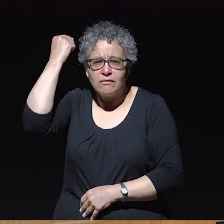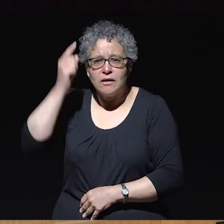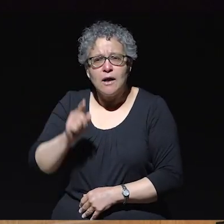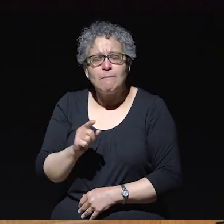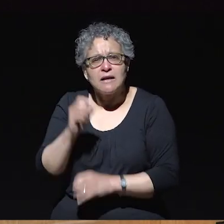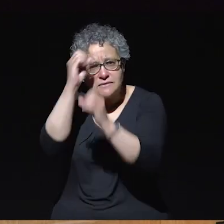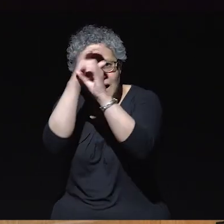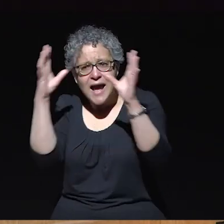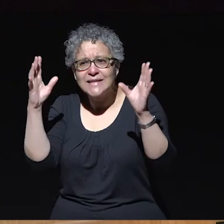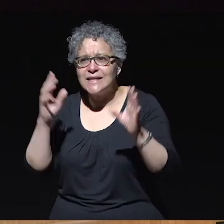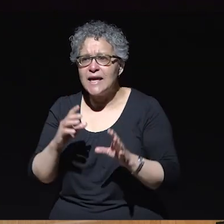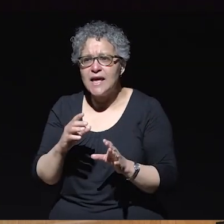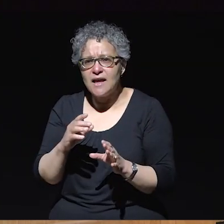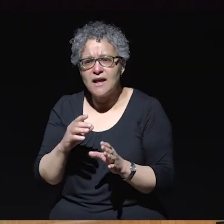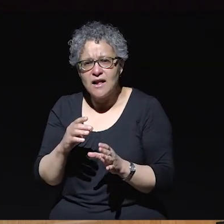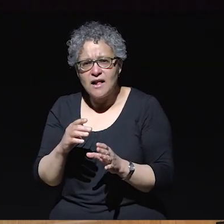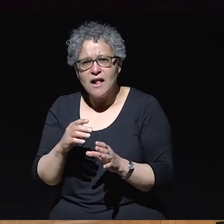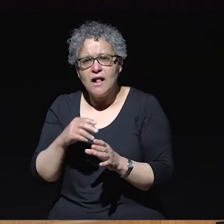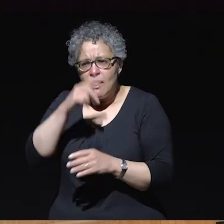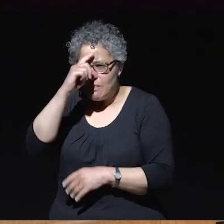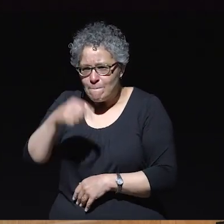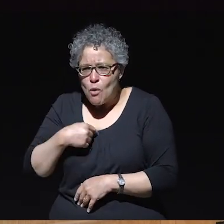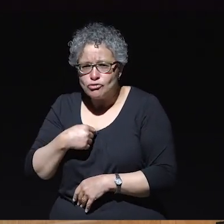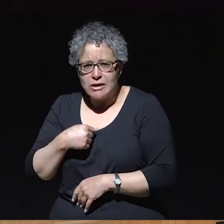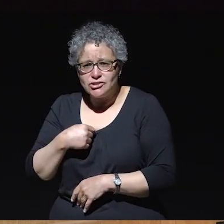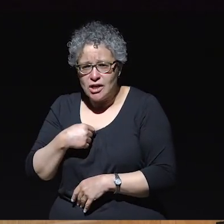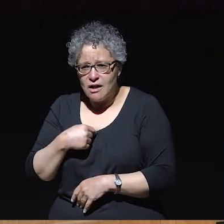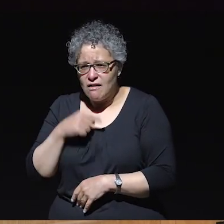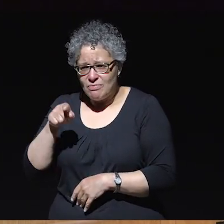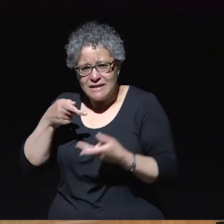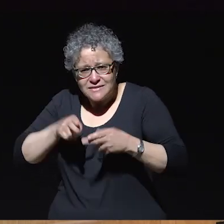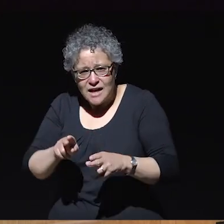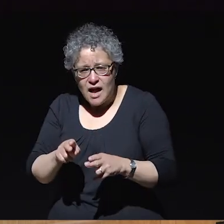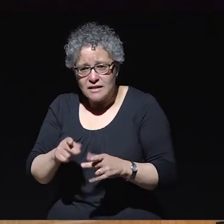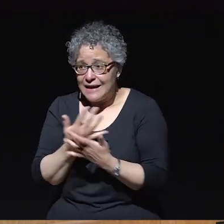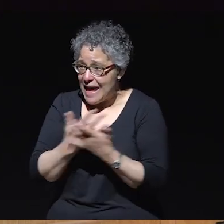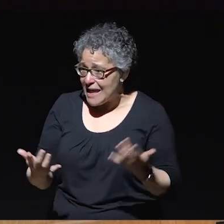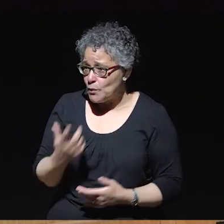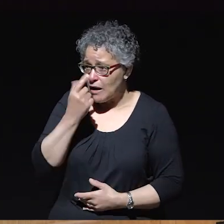of the conventions of Grand Manner portraiture, where, frankly, anybody could be painted in this way.